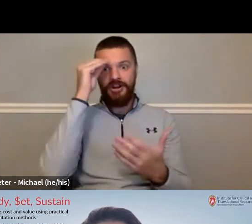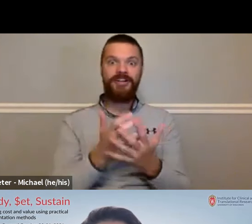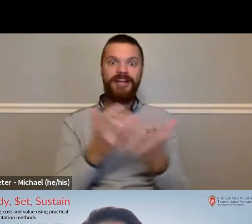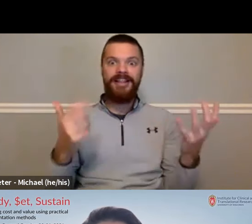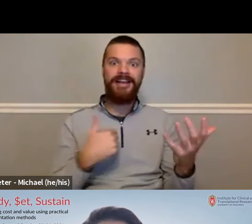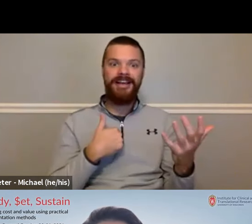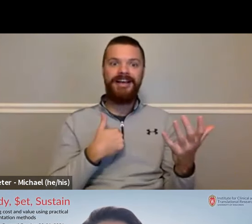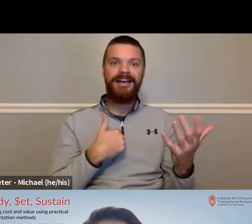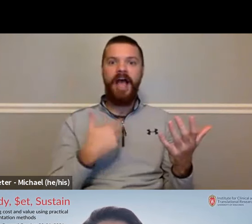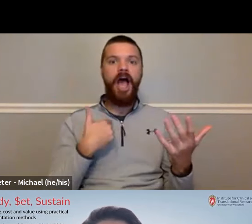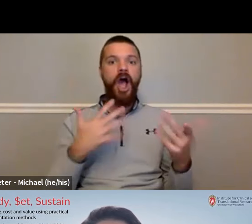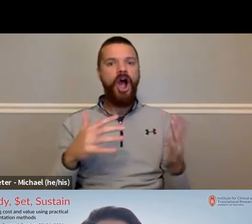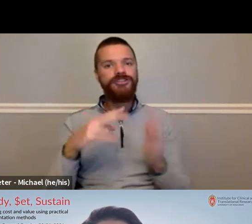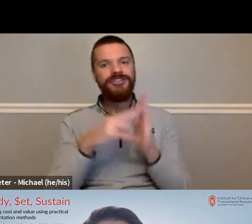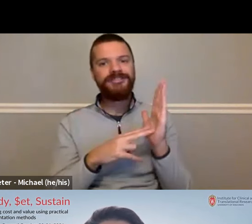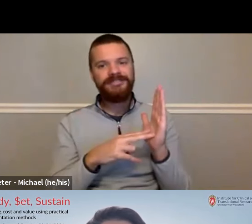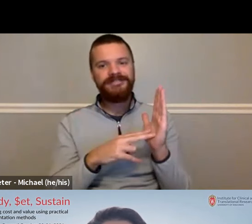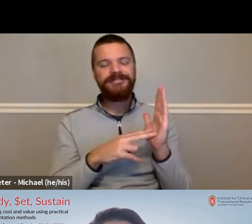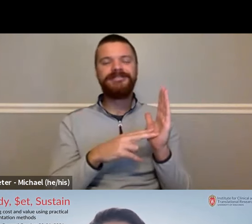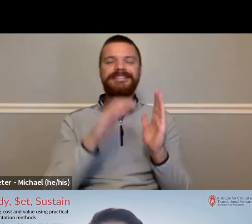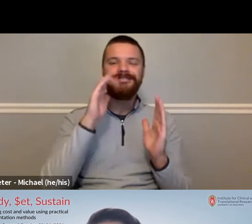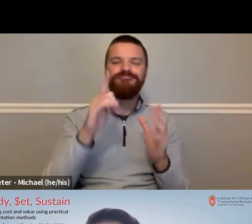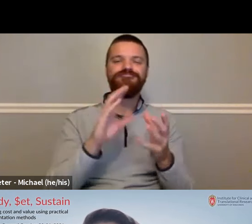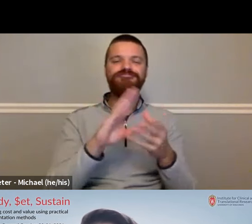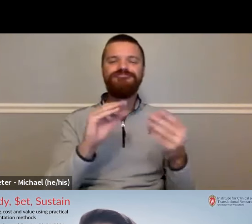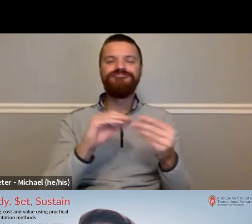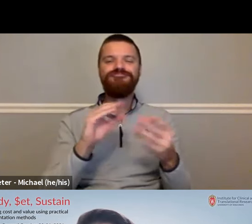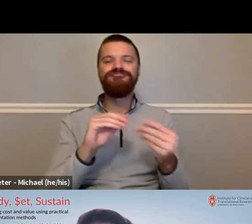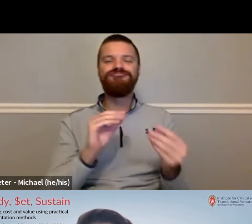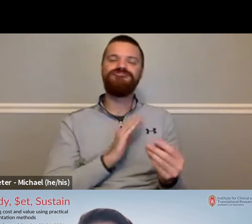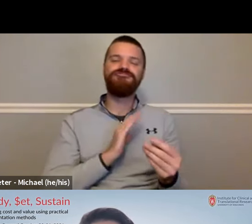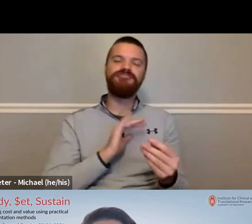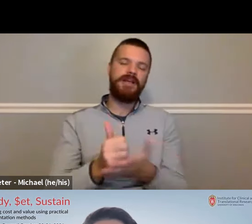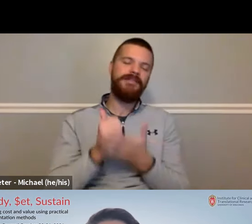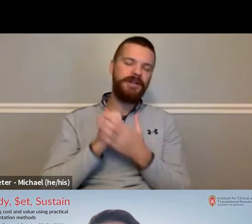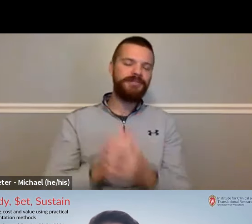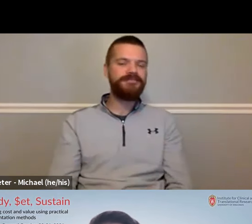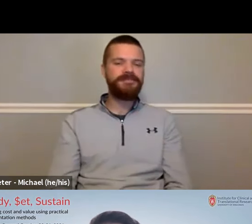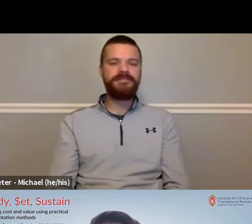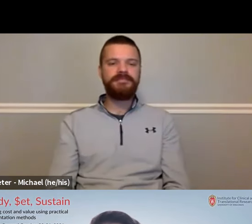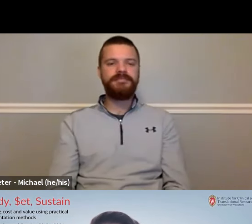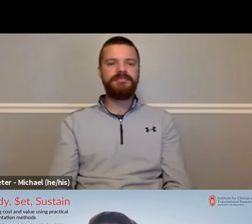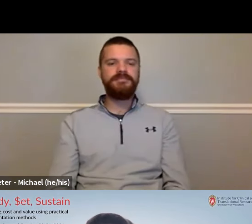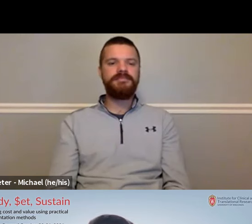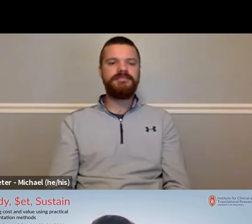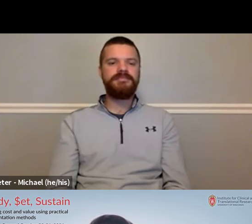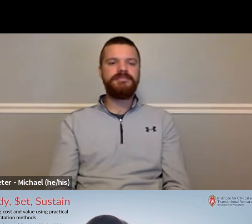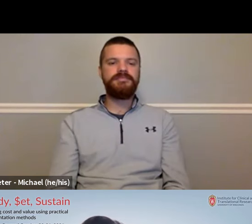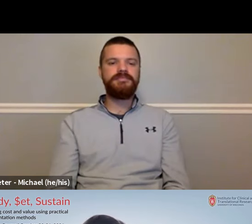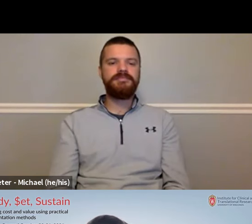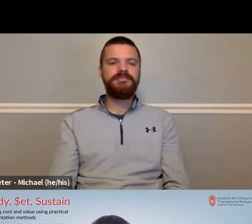Lisa Saldana (she/her/hers): read them to be able to hear them and hear you guys speak about them, that was really, really helpful, so I have different sets of questions.